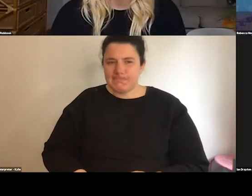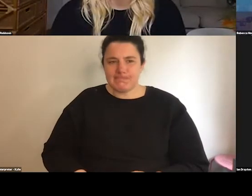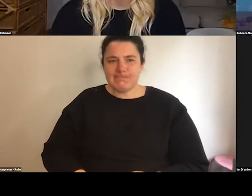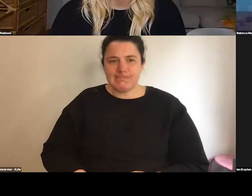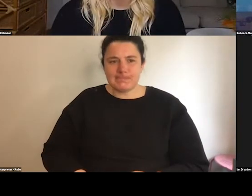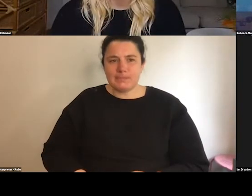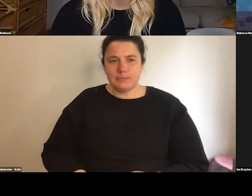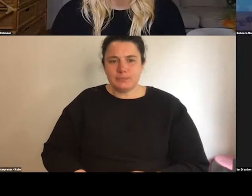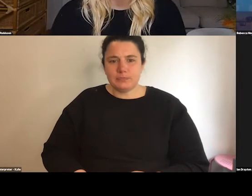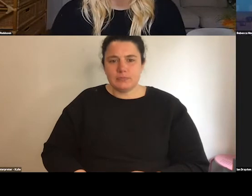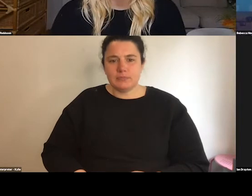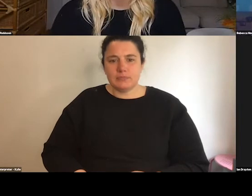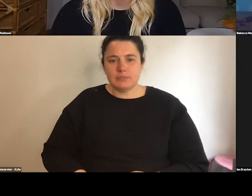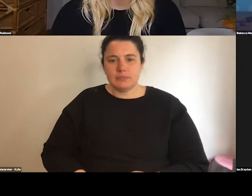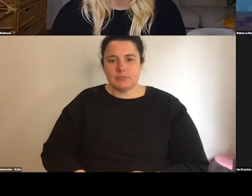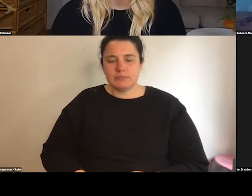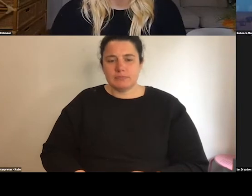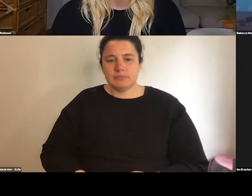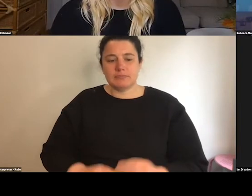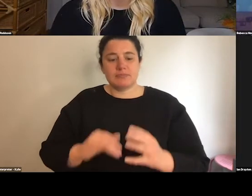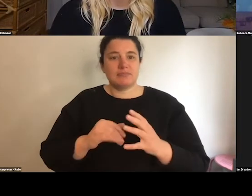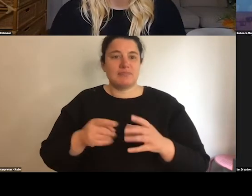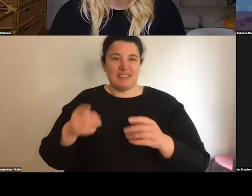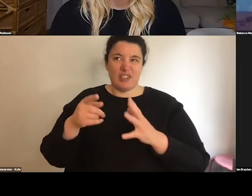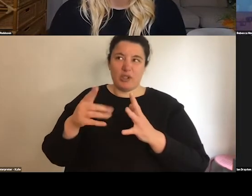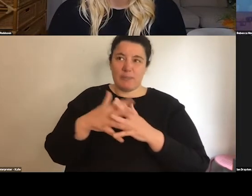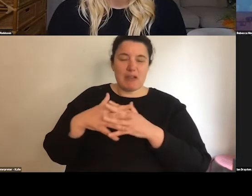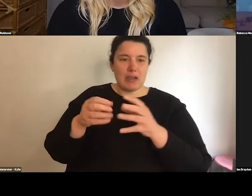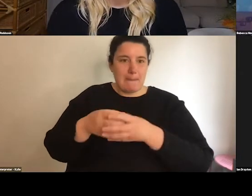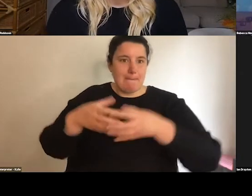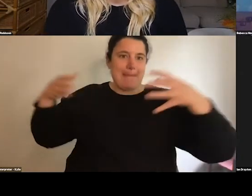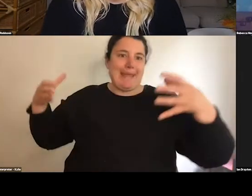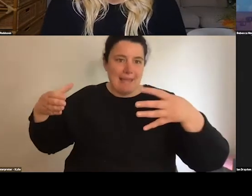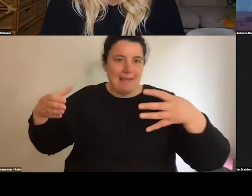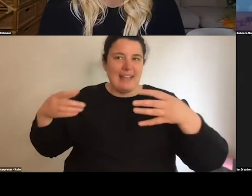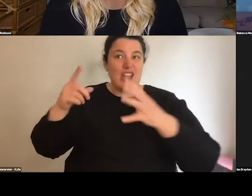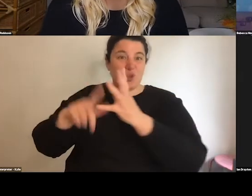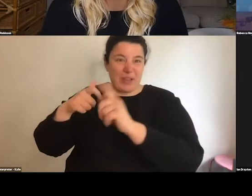Obviously scale is a different thing. I mean scale in the US and also the UK in terms of the numbers